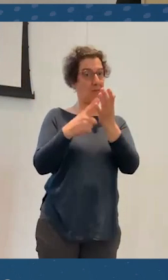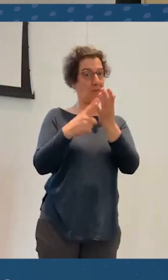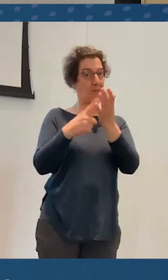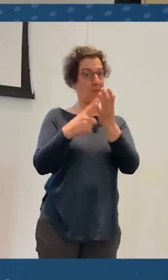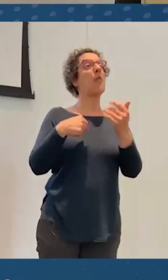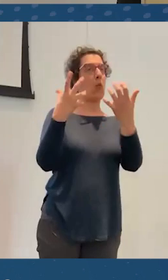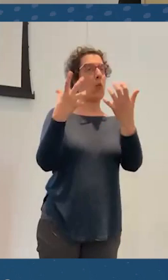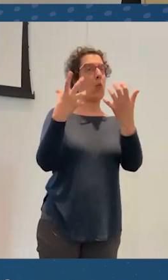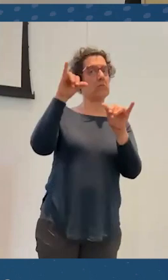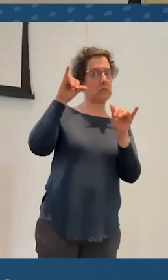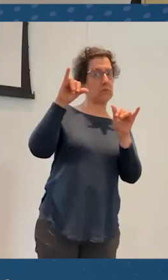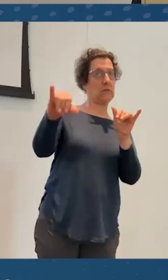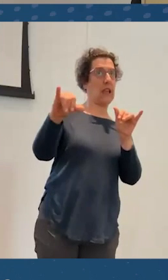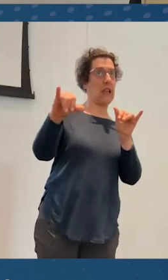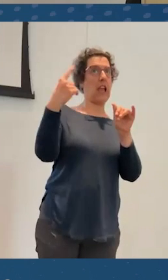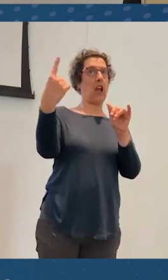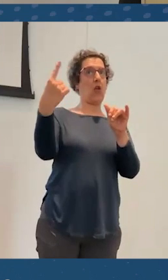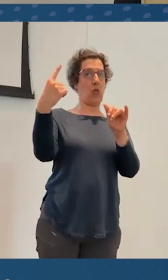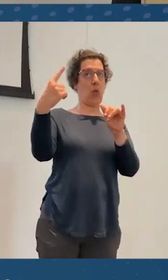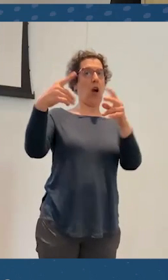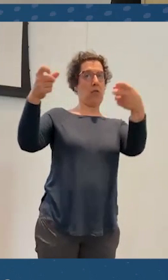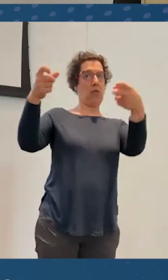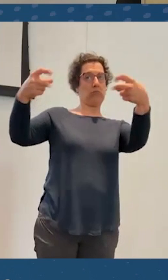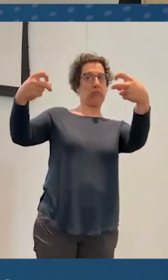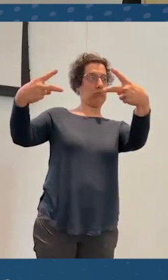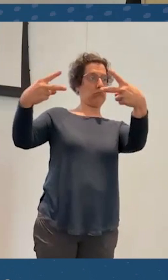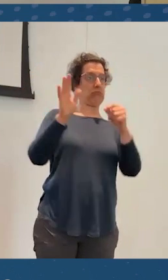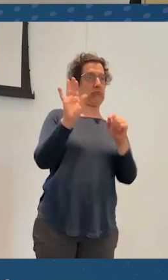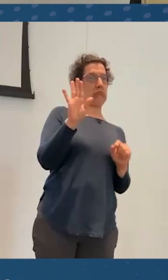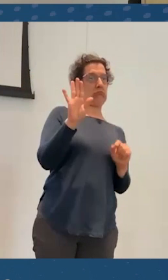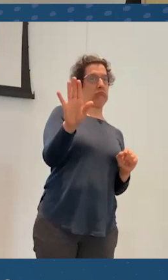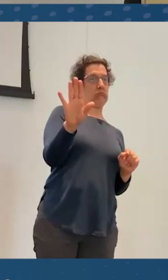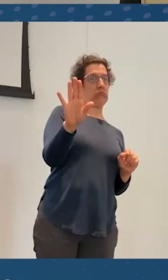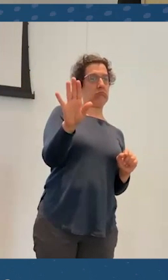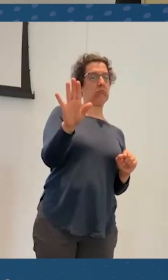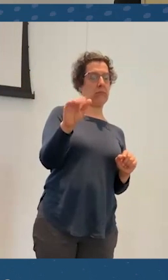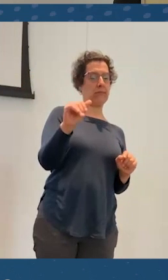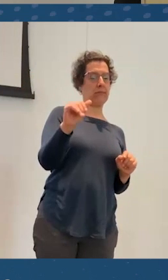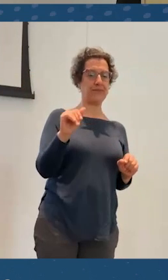constantly above the subject.